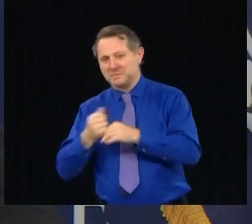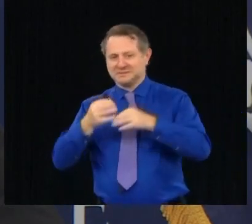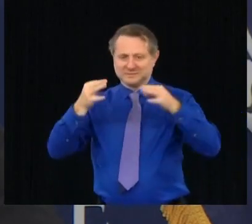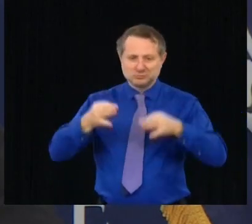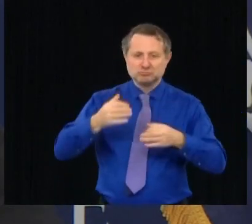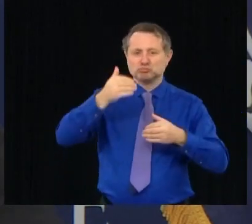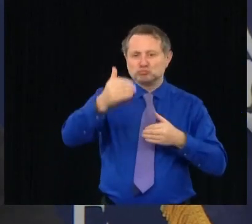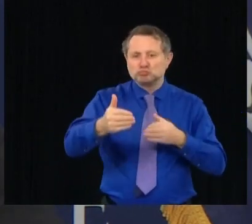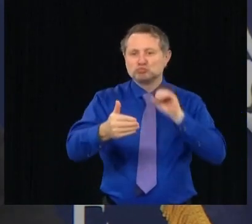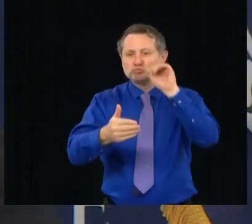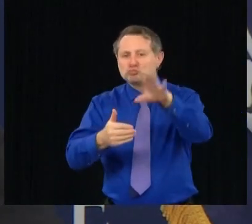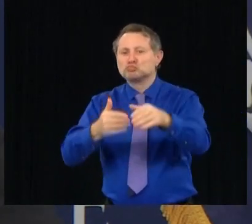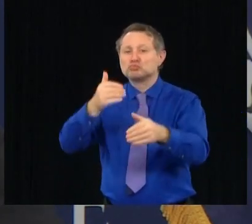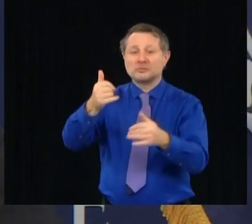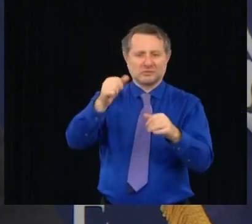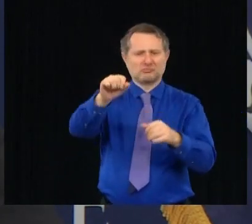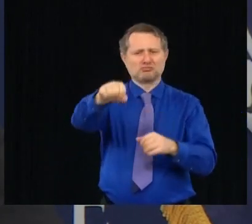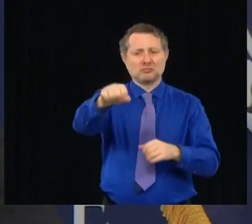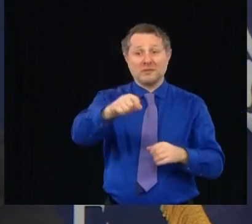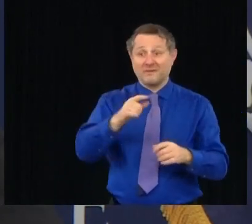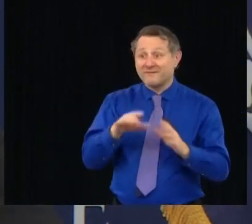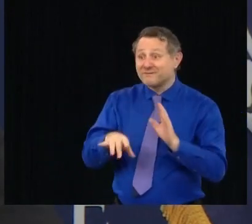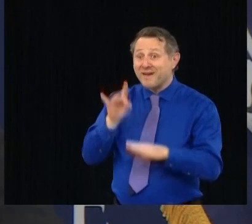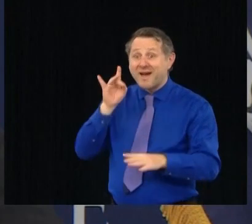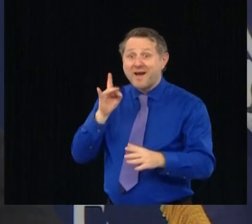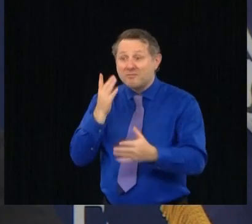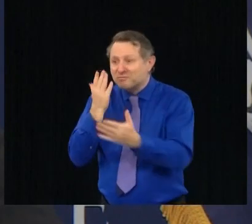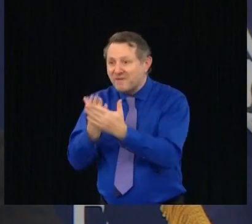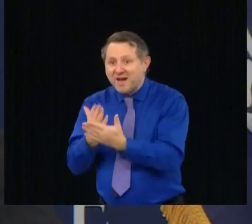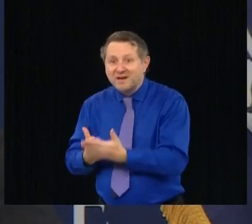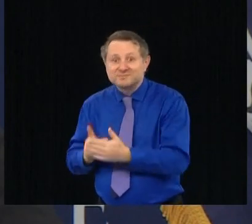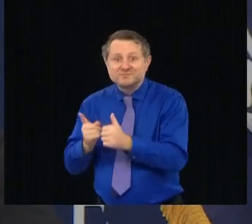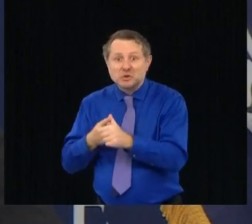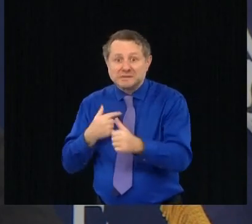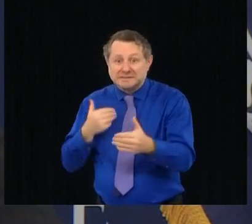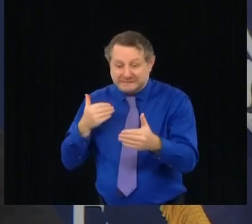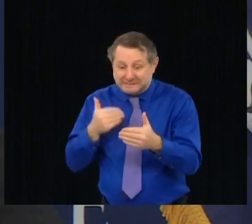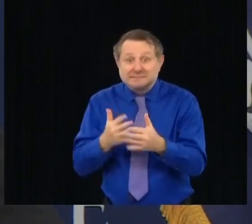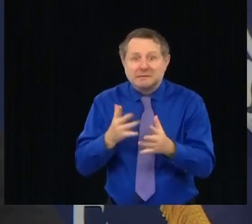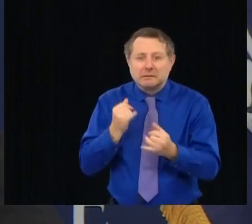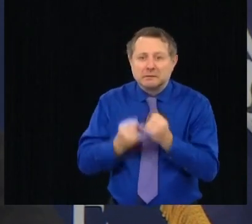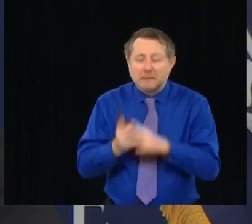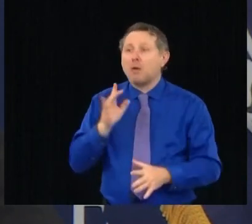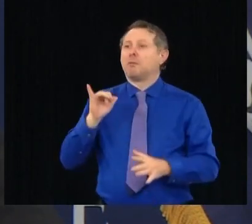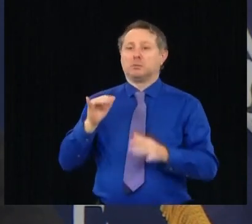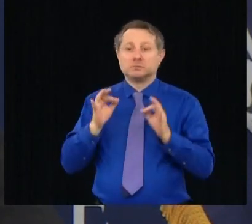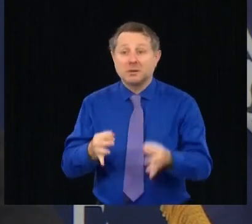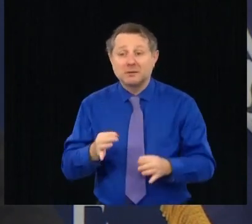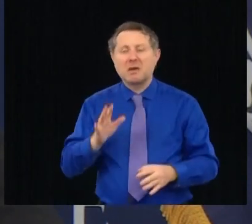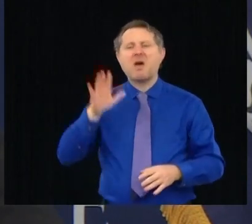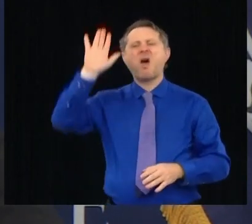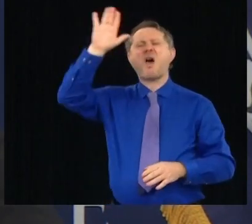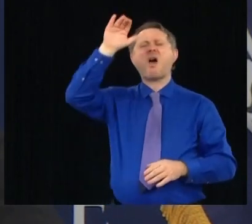BECAUSE FOR PLANNING PURPOSES, ET CETERA, BUT LET'S SEE WHAT